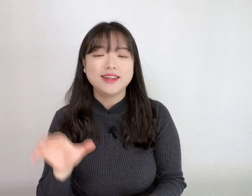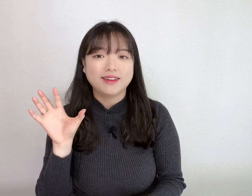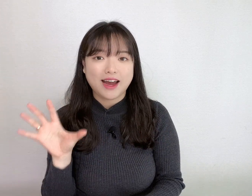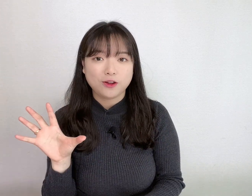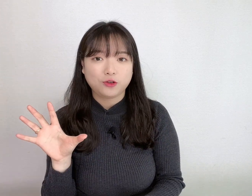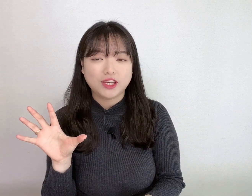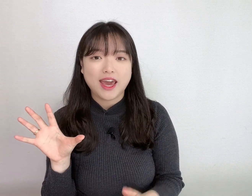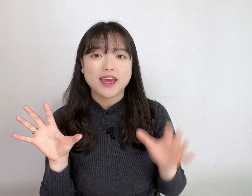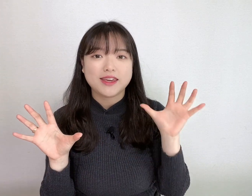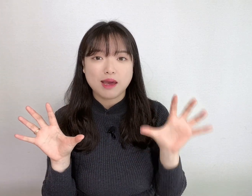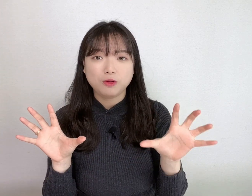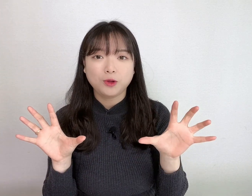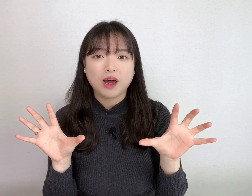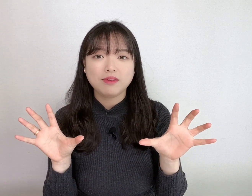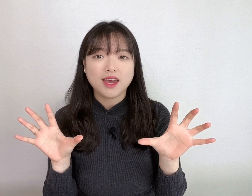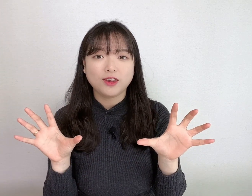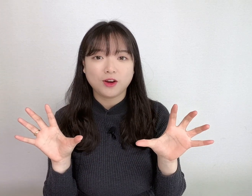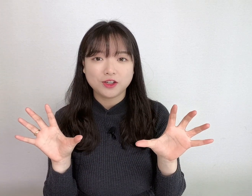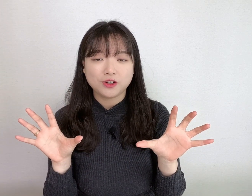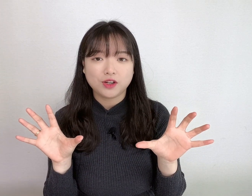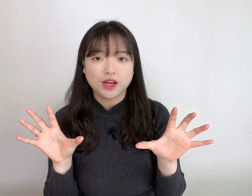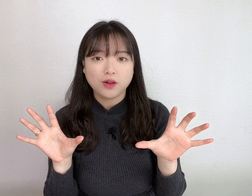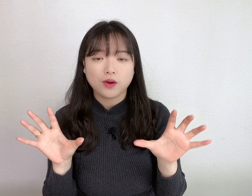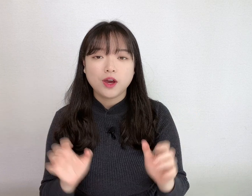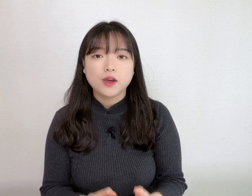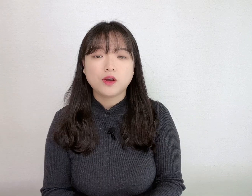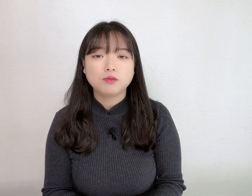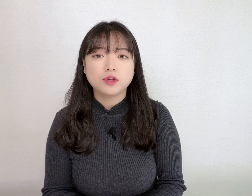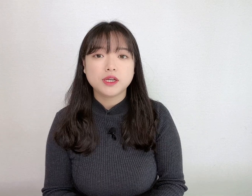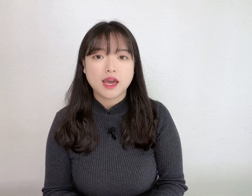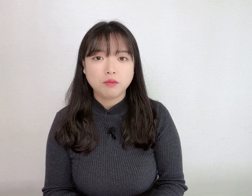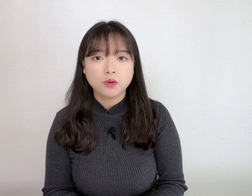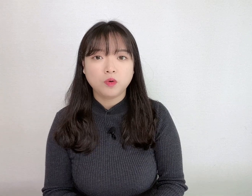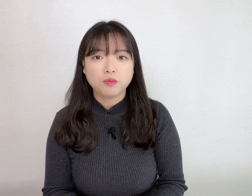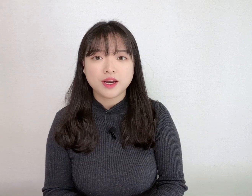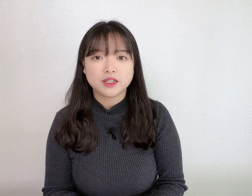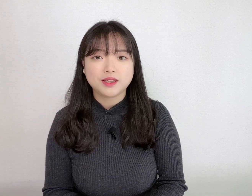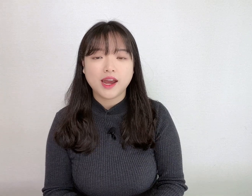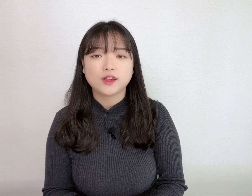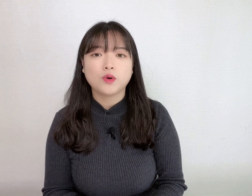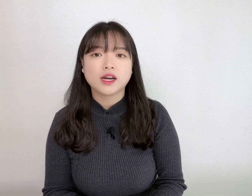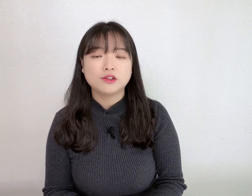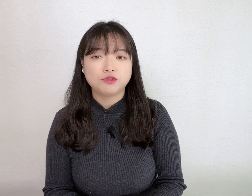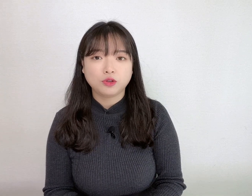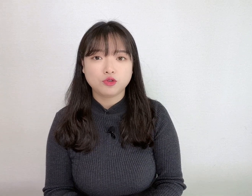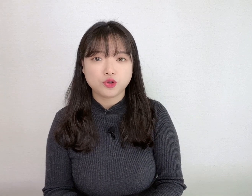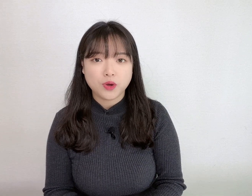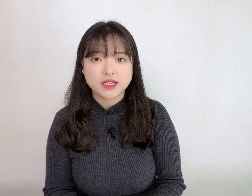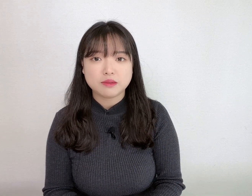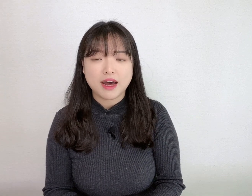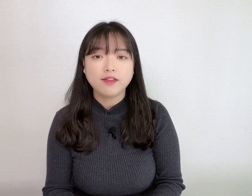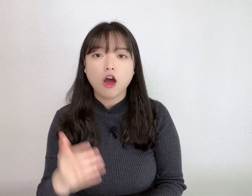Accurate sign language is important when you study example sentences, but if you look in the mirror and check